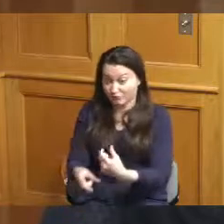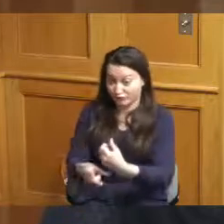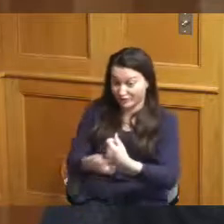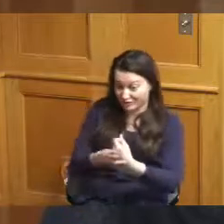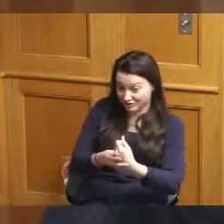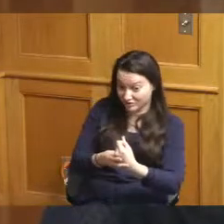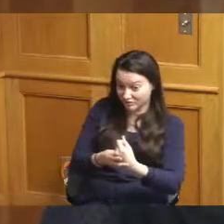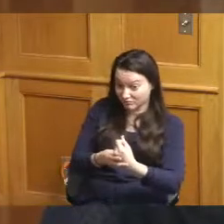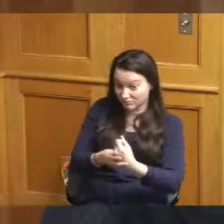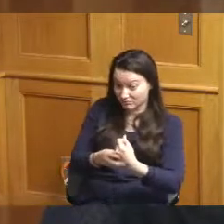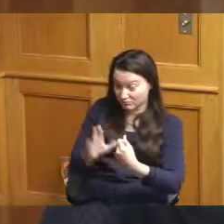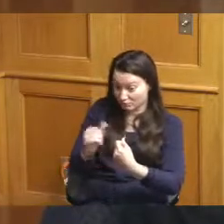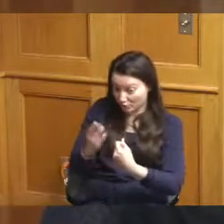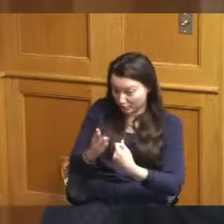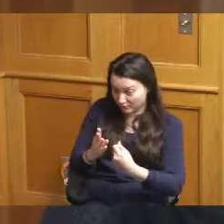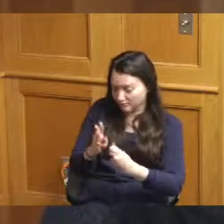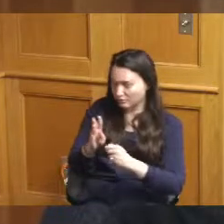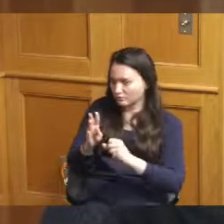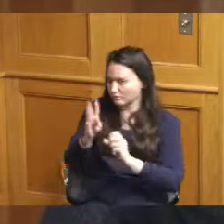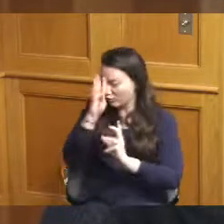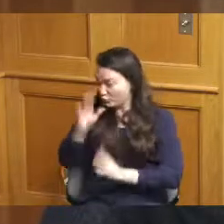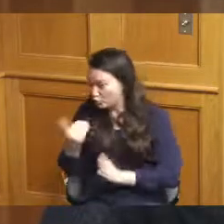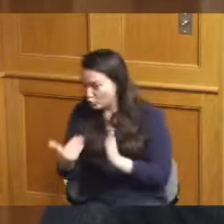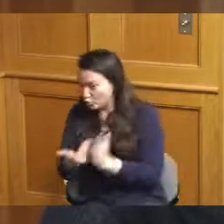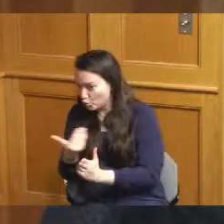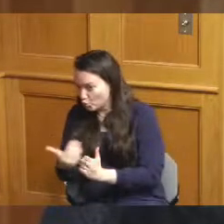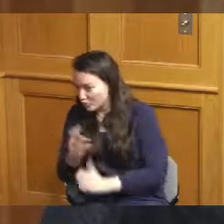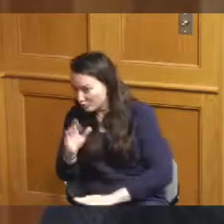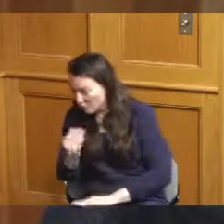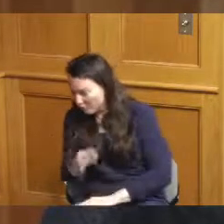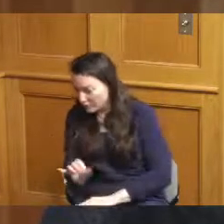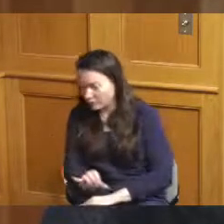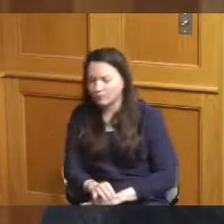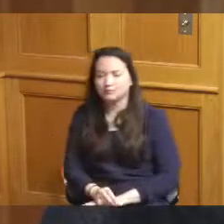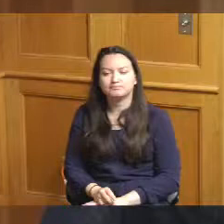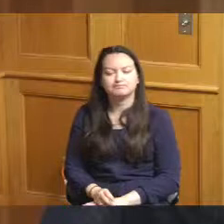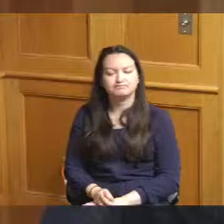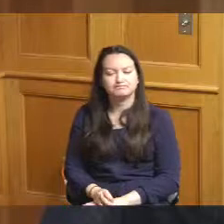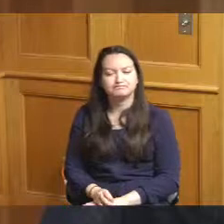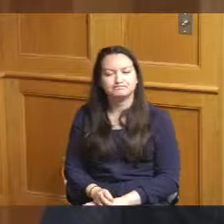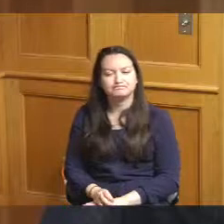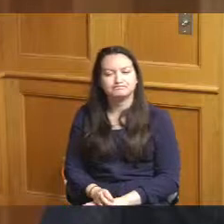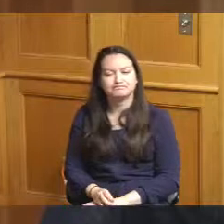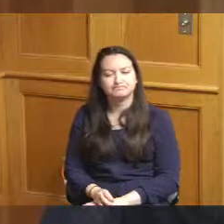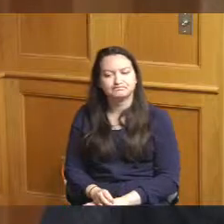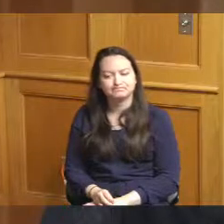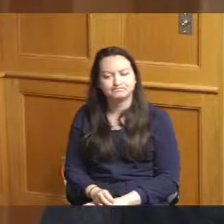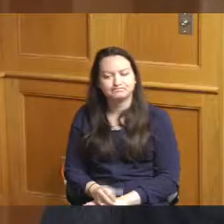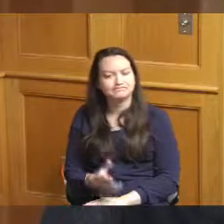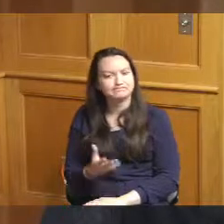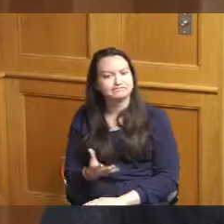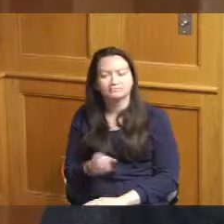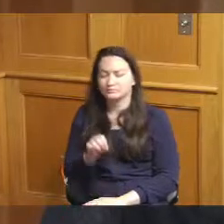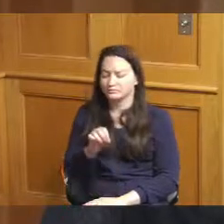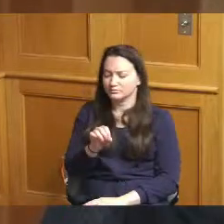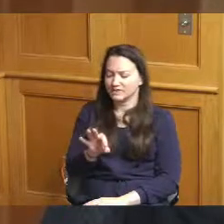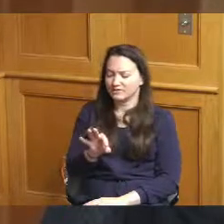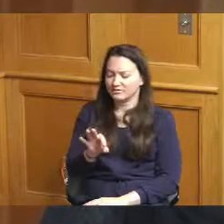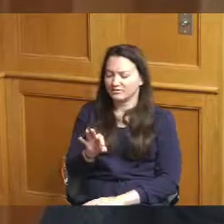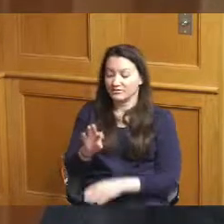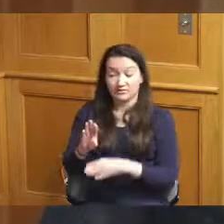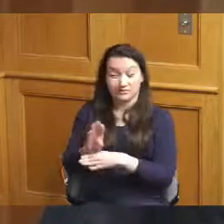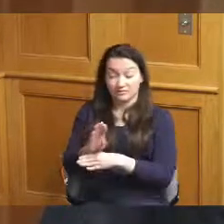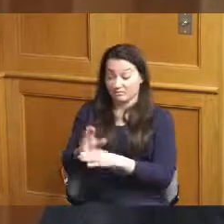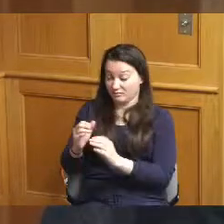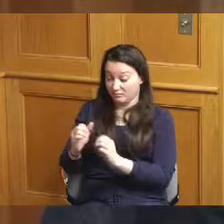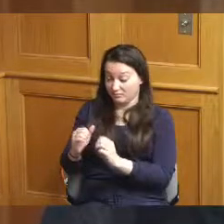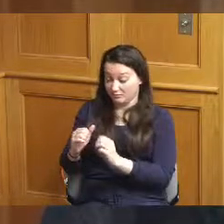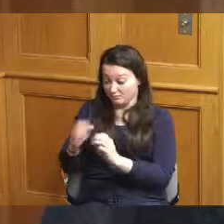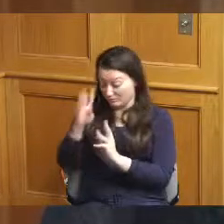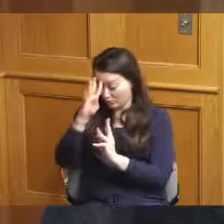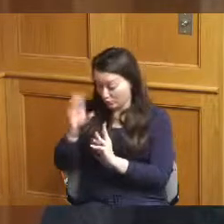of jobs creating new jobs so if a company is creating new jobs but they're 1099